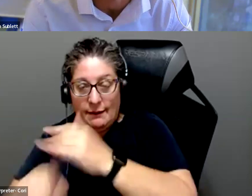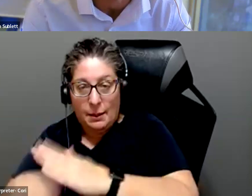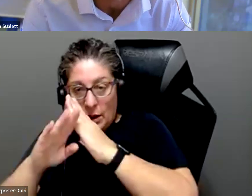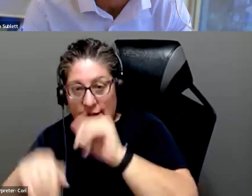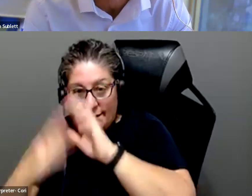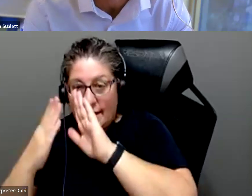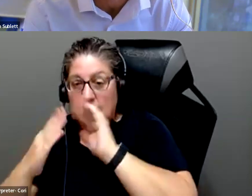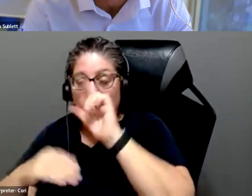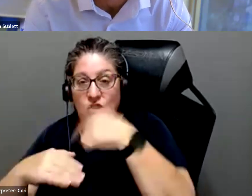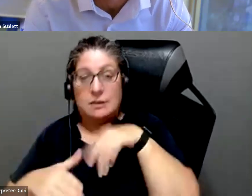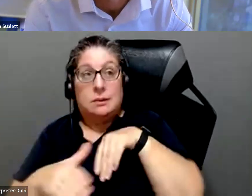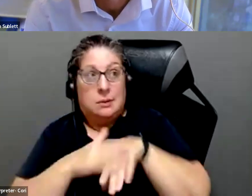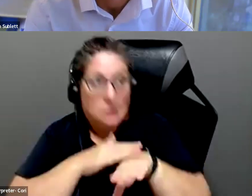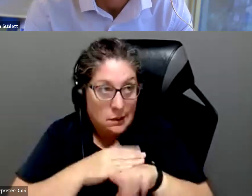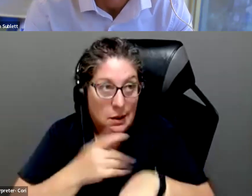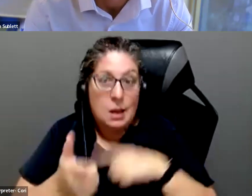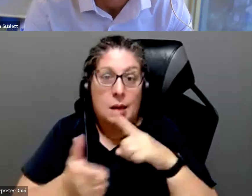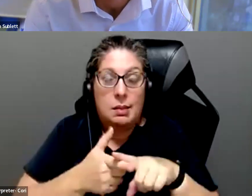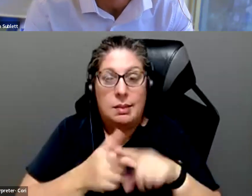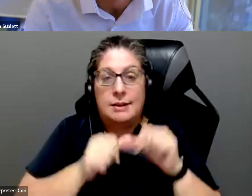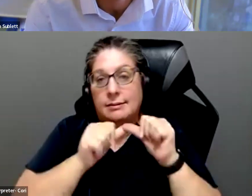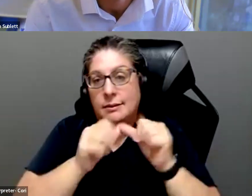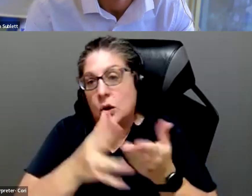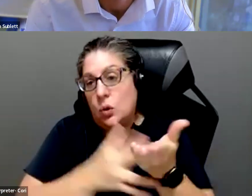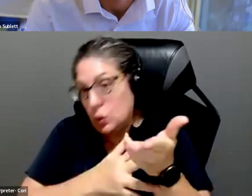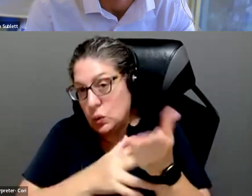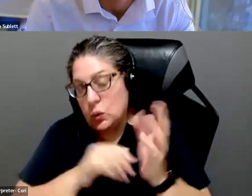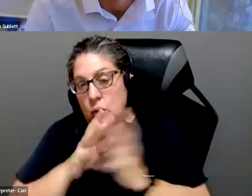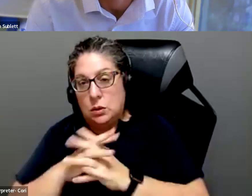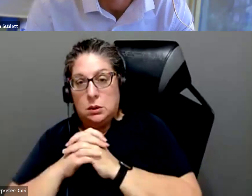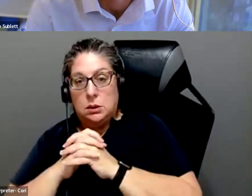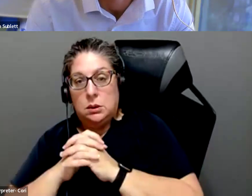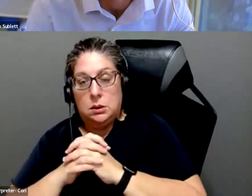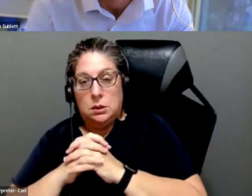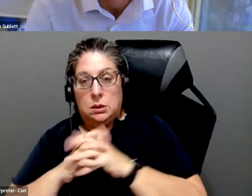Not only getting into, but then persisting through stem